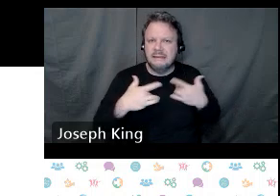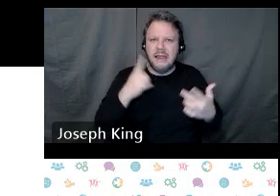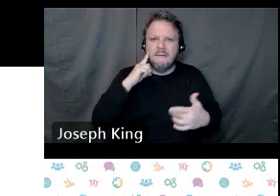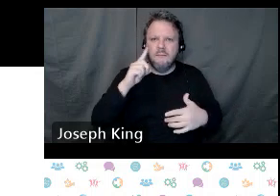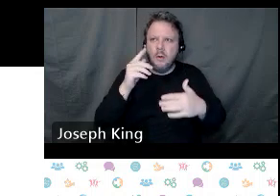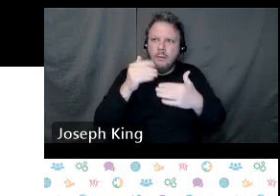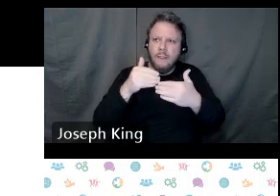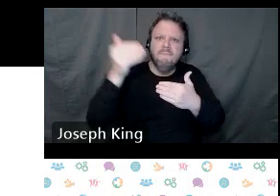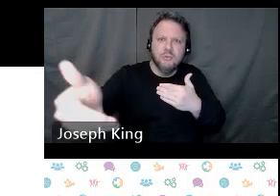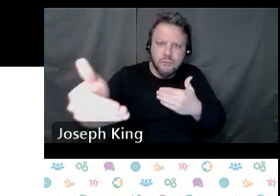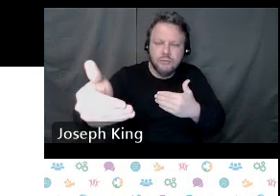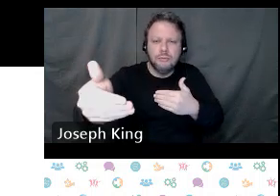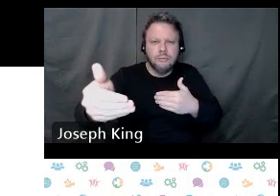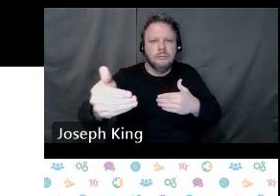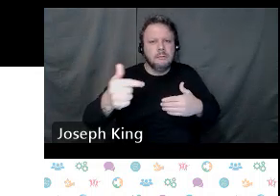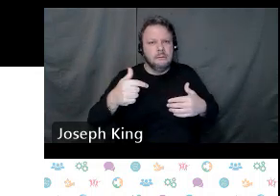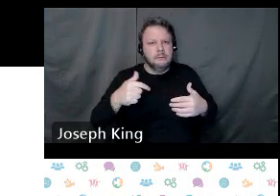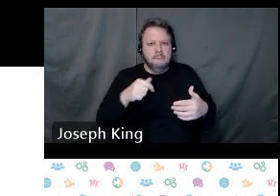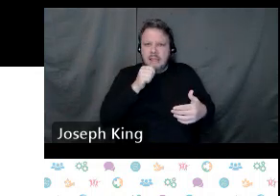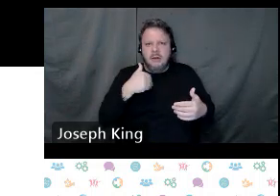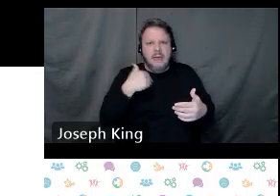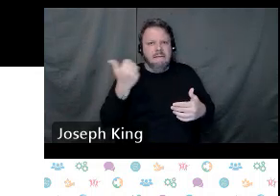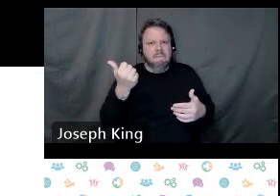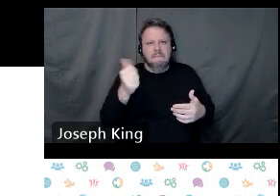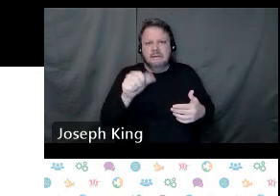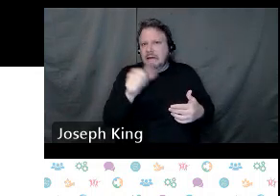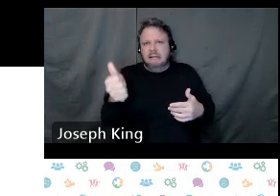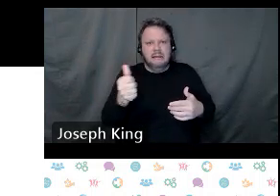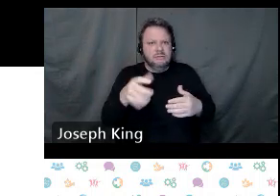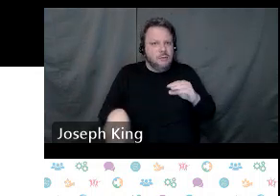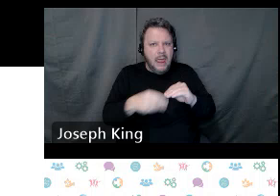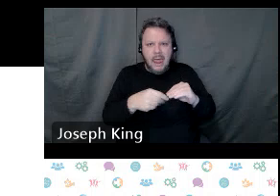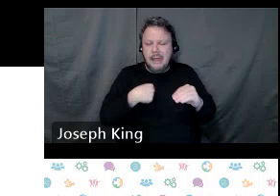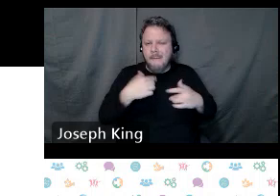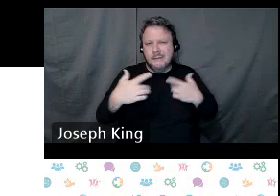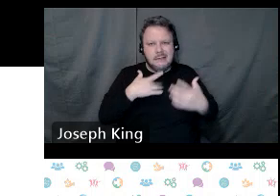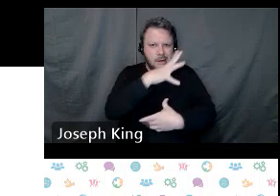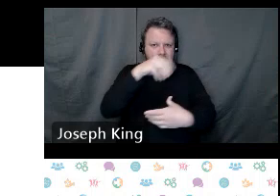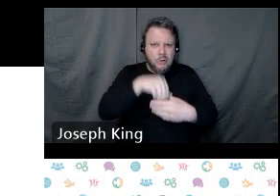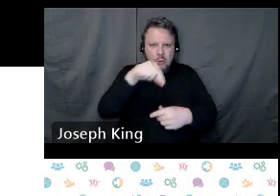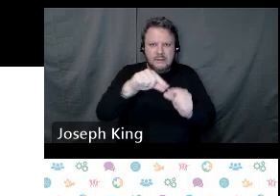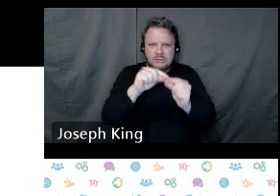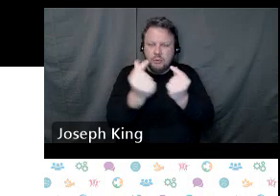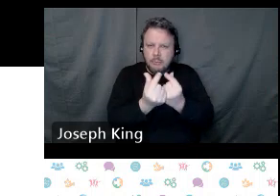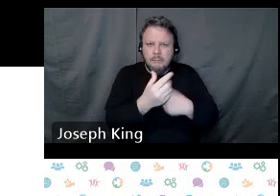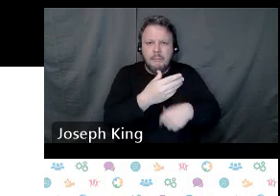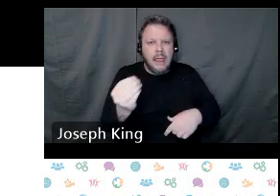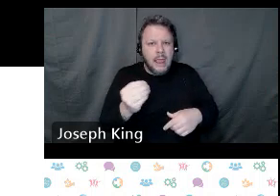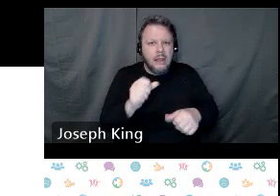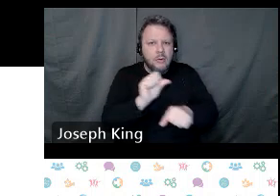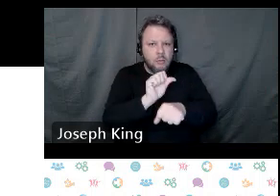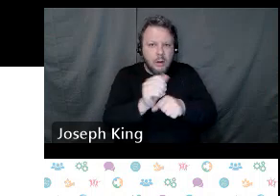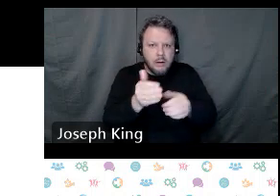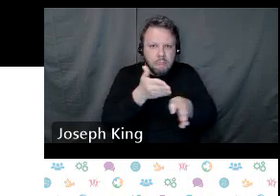so I really don't have anything else to add. I'm excited to be a part of the group and working along with.